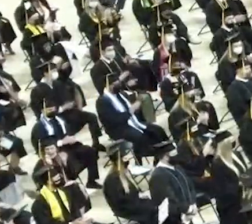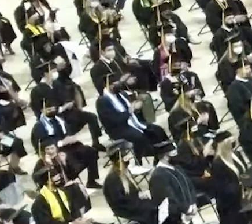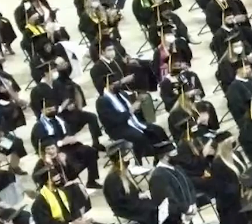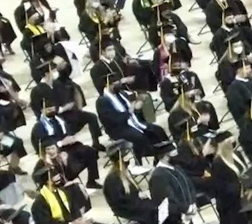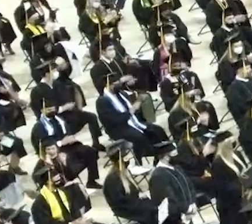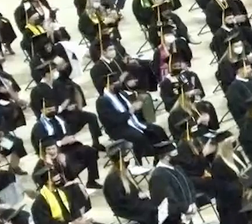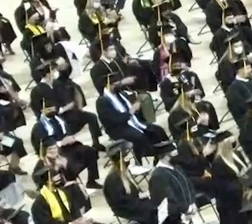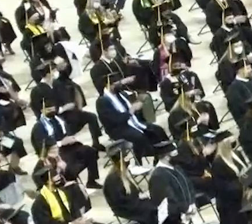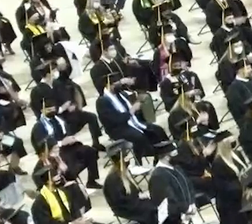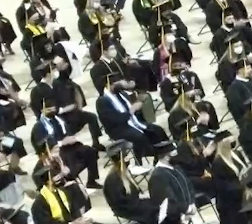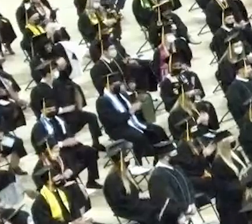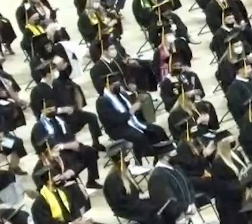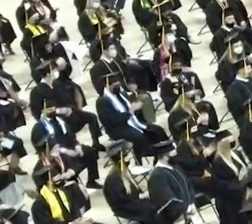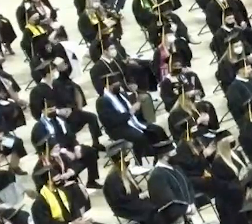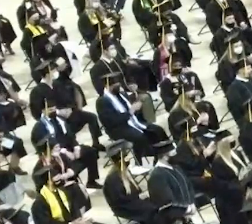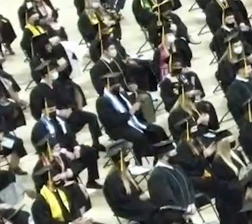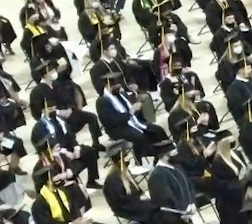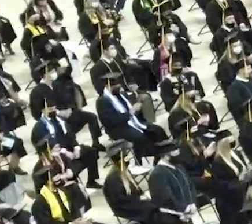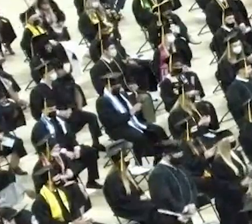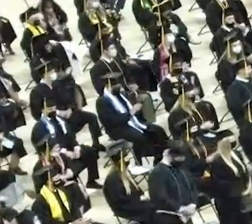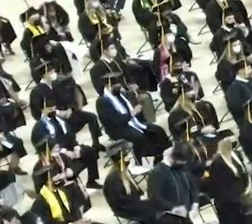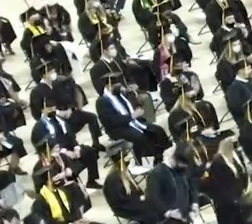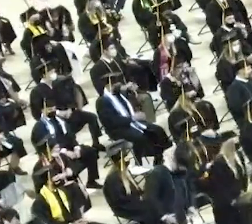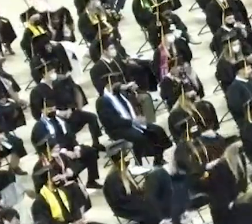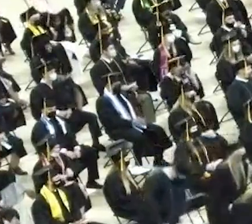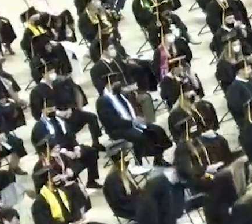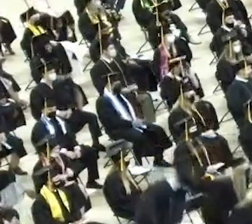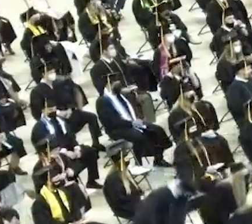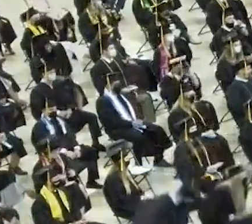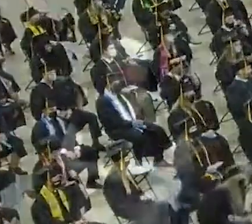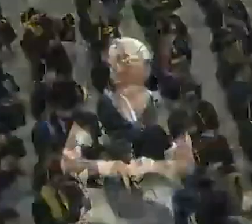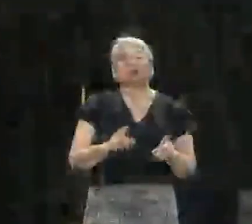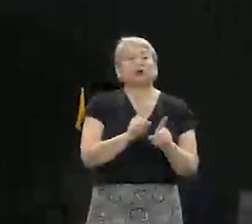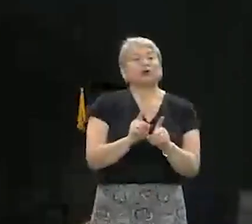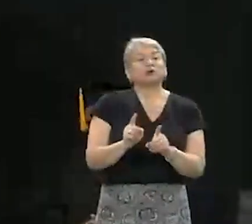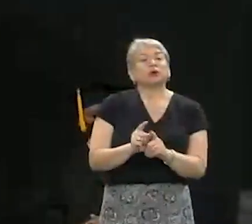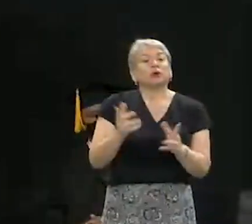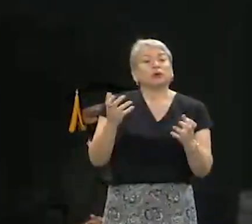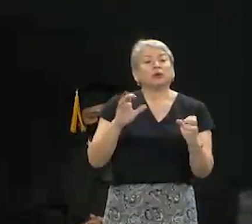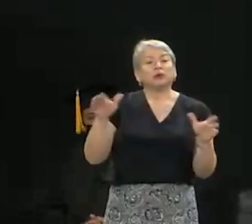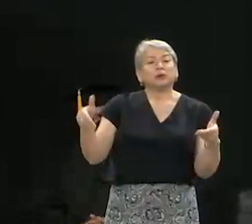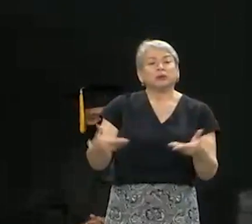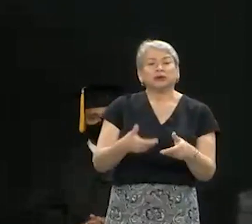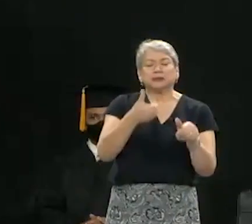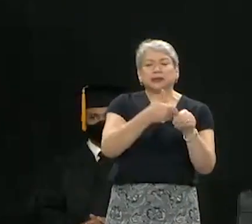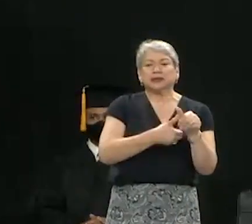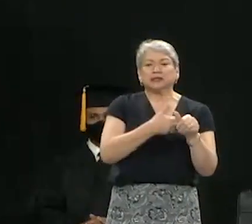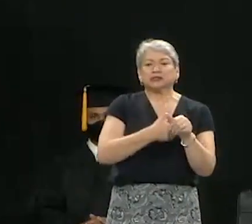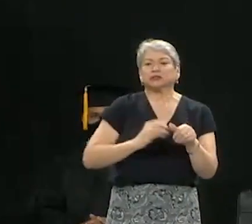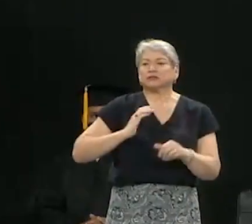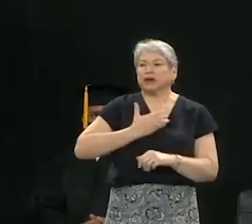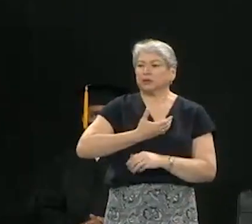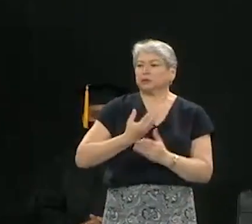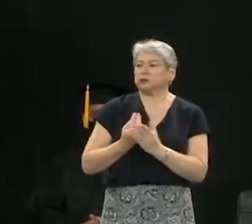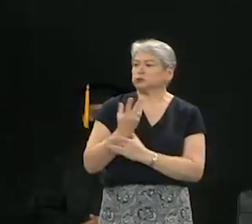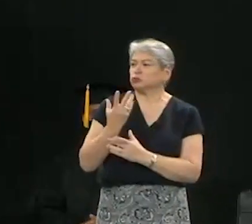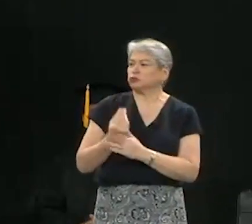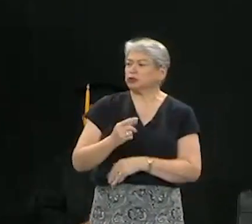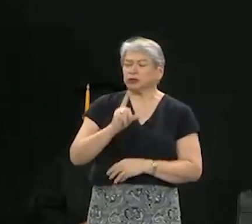Thank you, all. You may be seated. I would also like to welcome each of our Spring 2021 degree candidates,